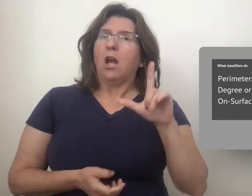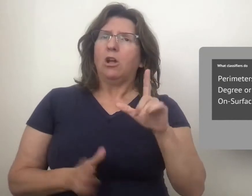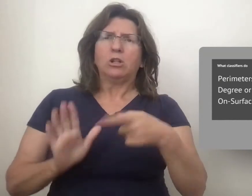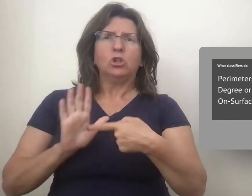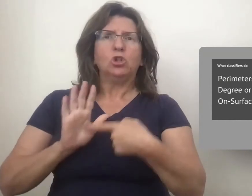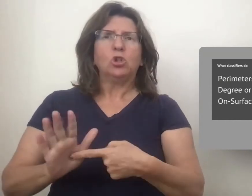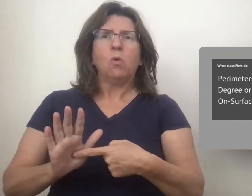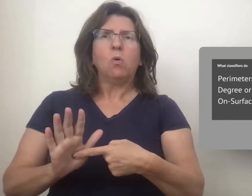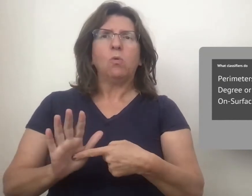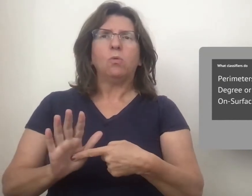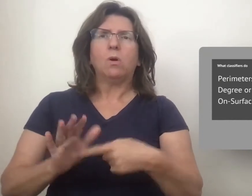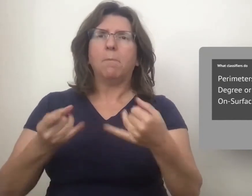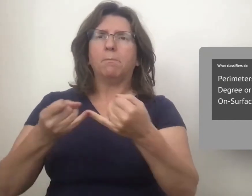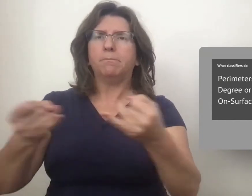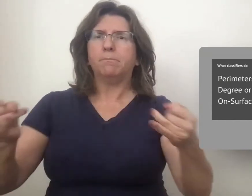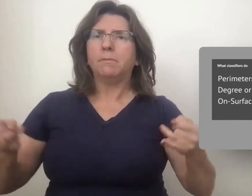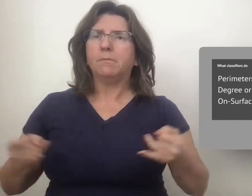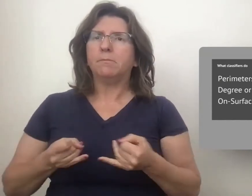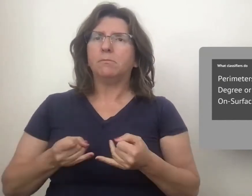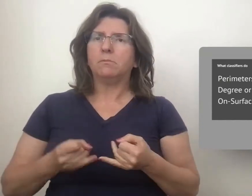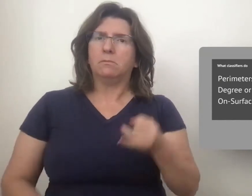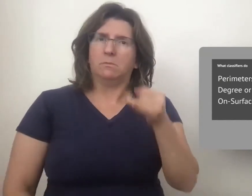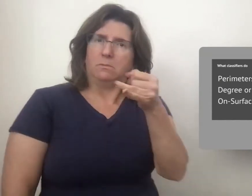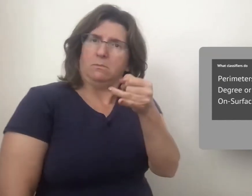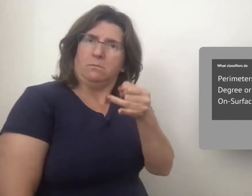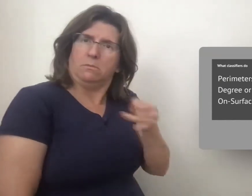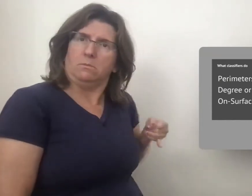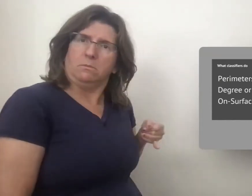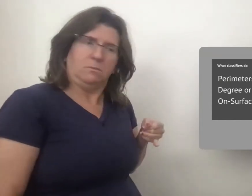Classifiers define boundaries or perimeters.